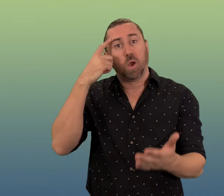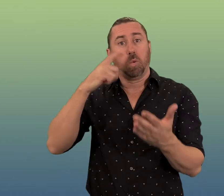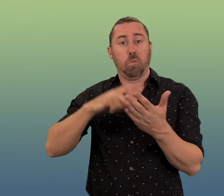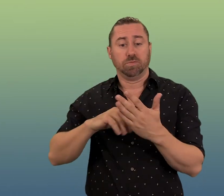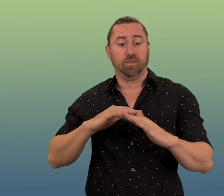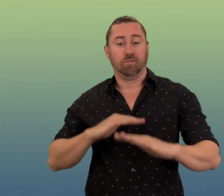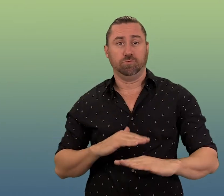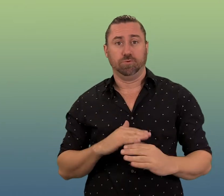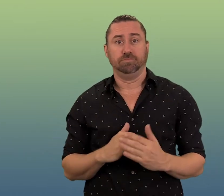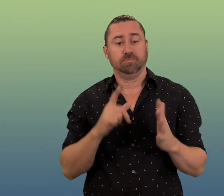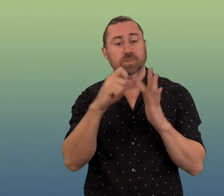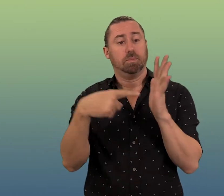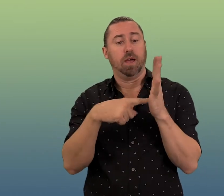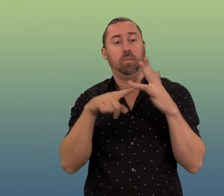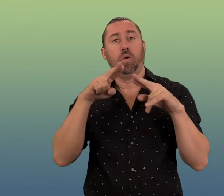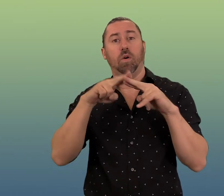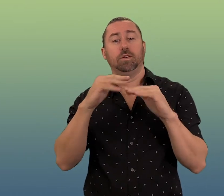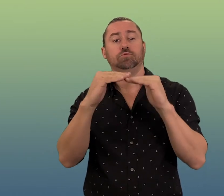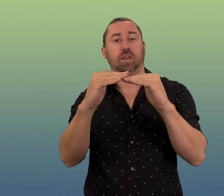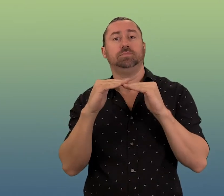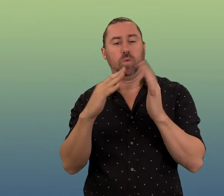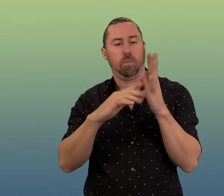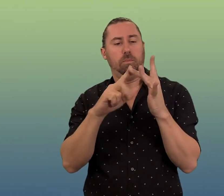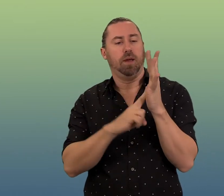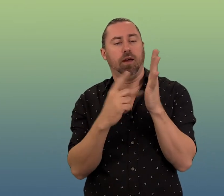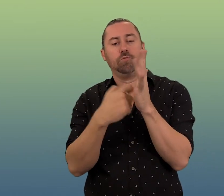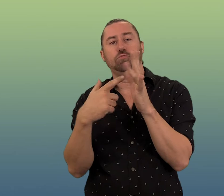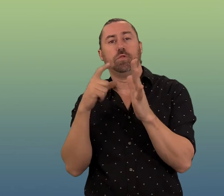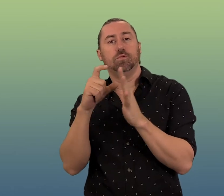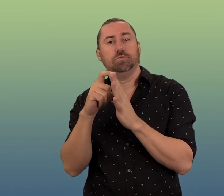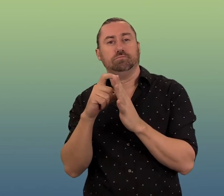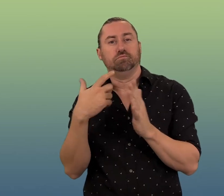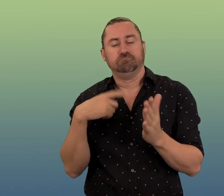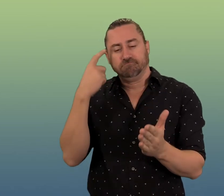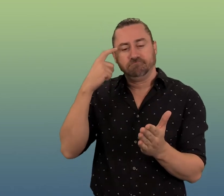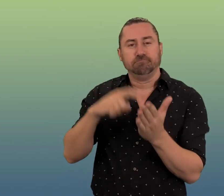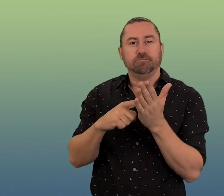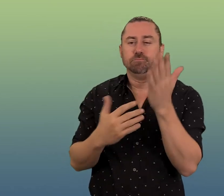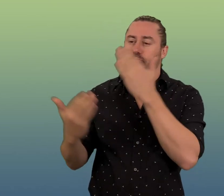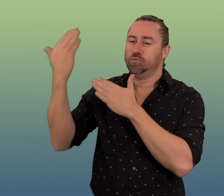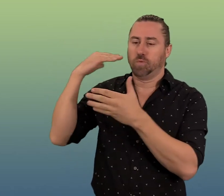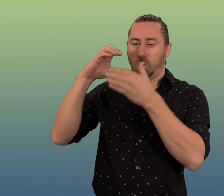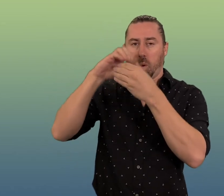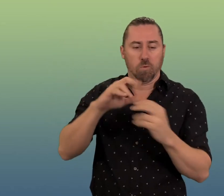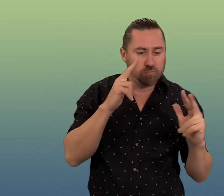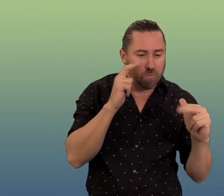Acknowledgement of Country. The Department of Transport and Main Roads acknowledges the Traditional Owners